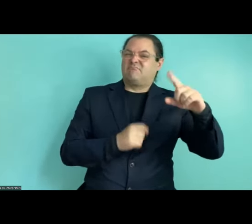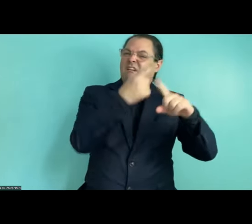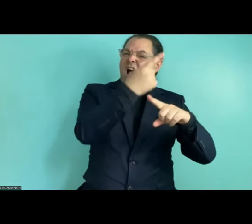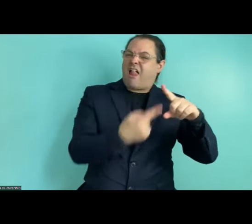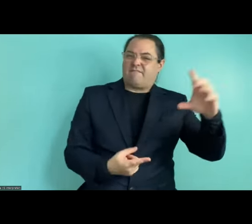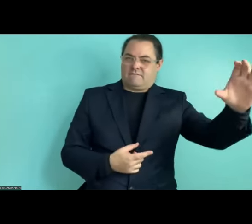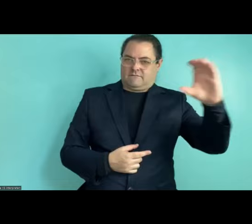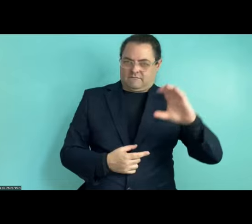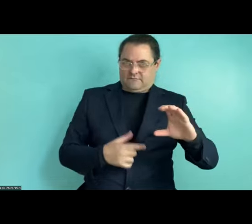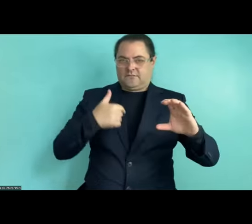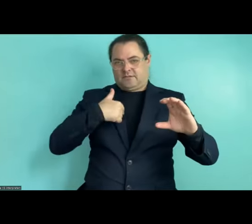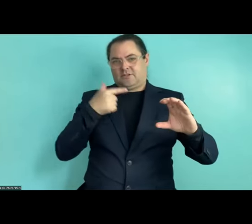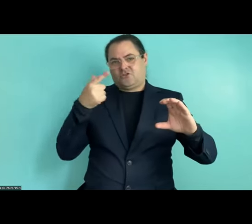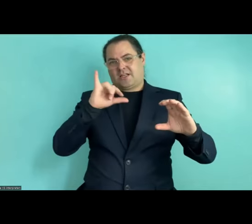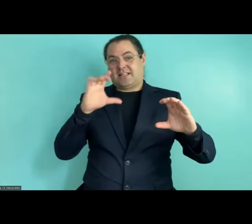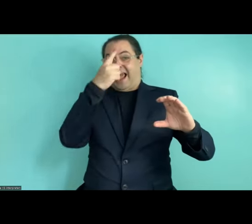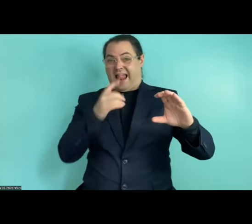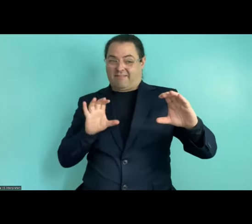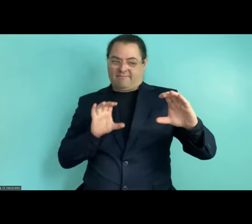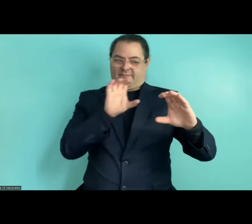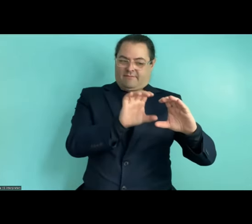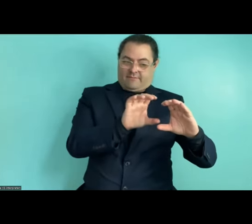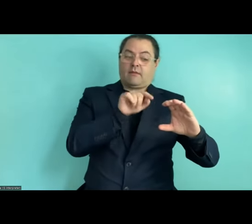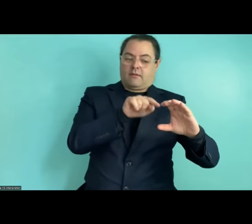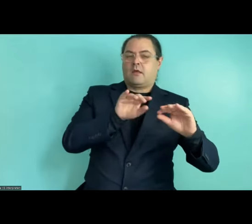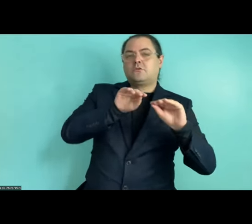50% towards training of personal disability towards shocked with reassurance that there's